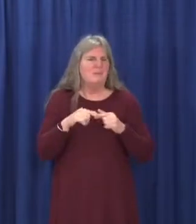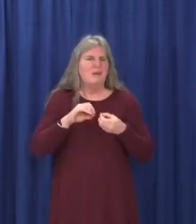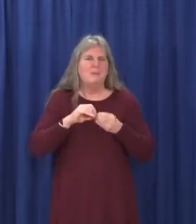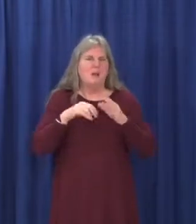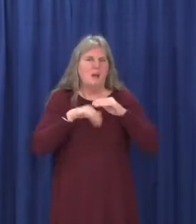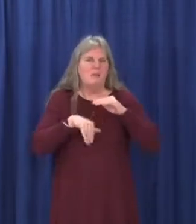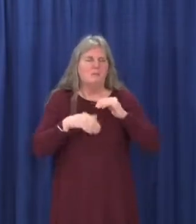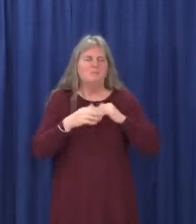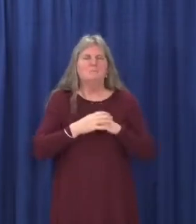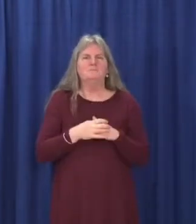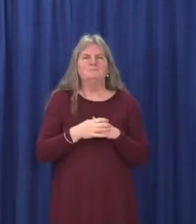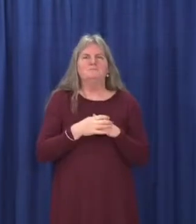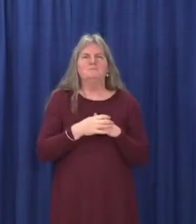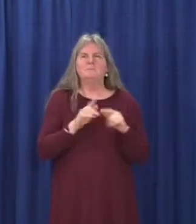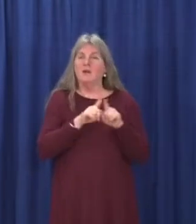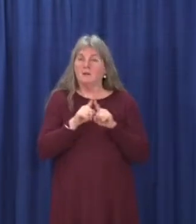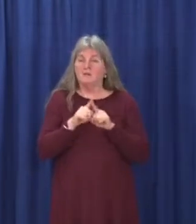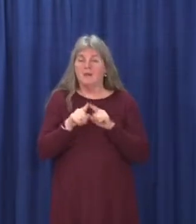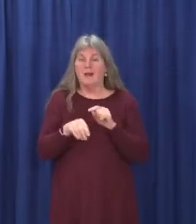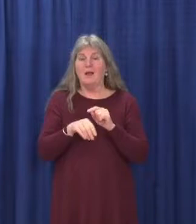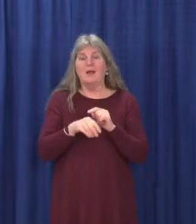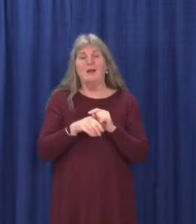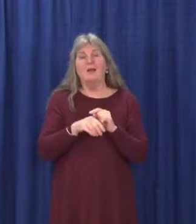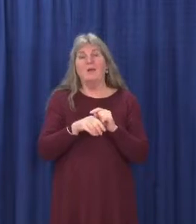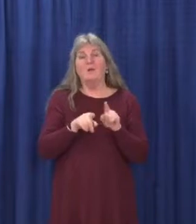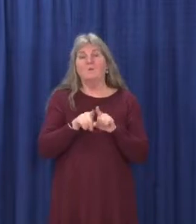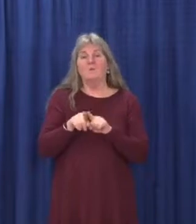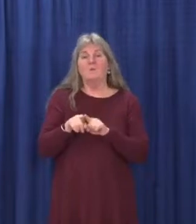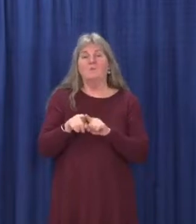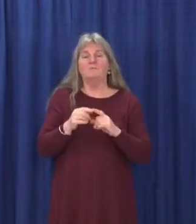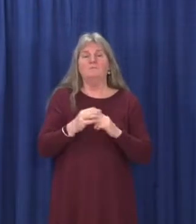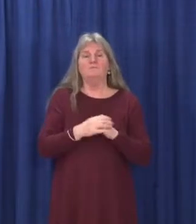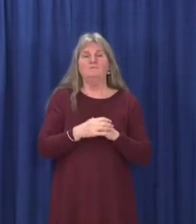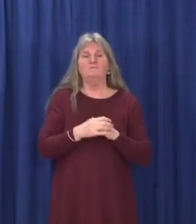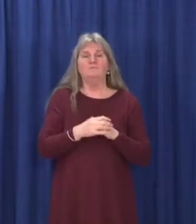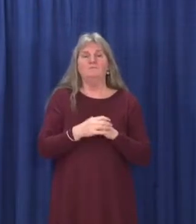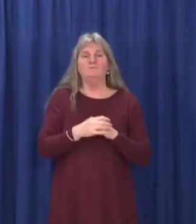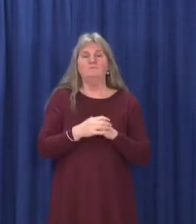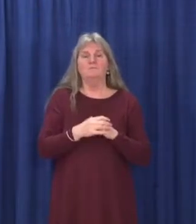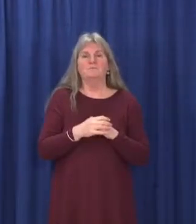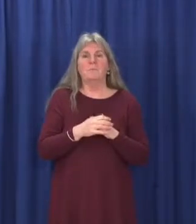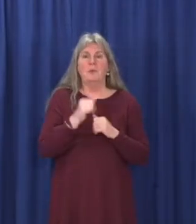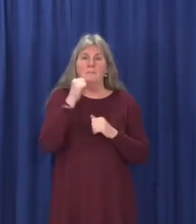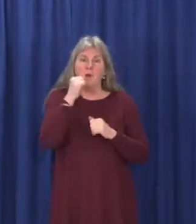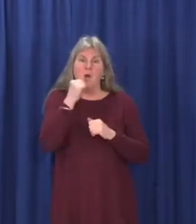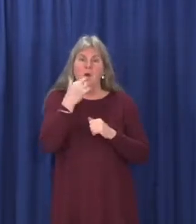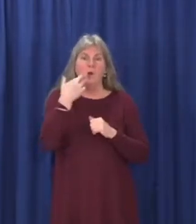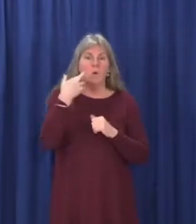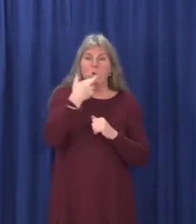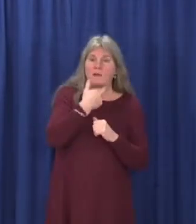happy to add to this list today as well that also-- that bars and restaurants will be allowed